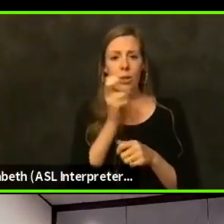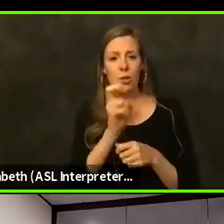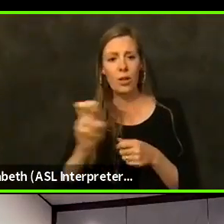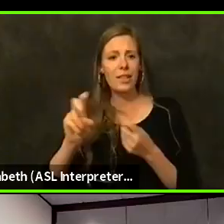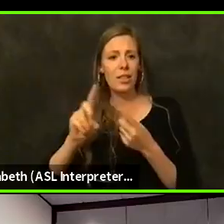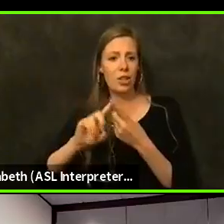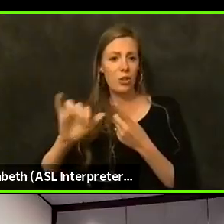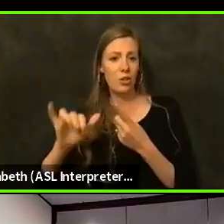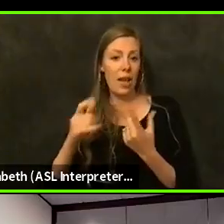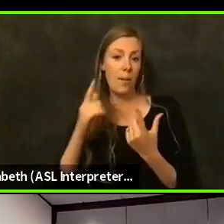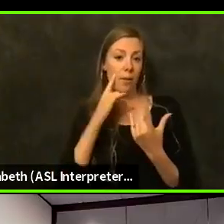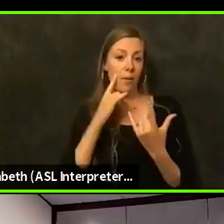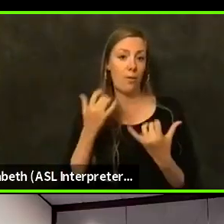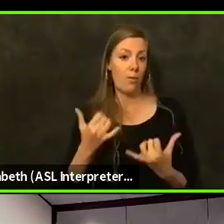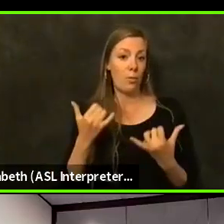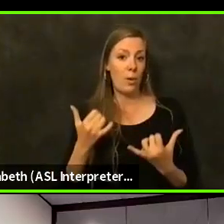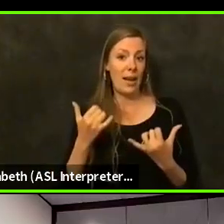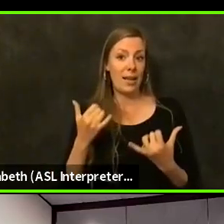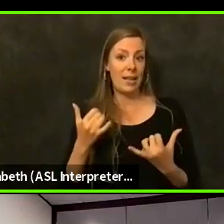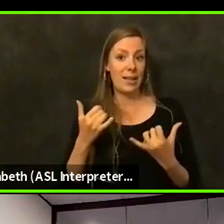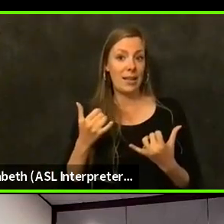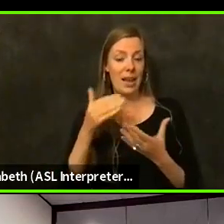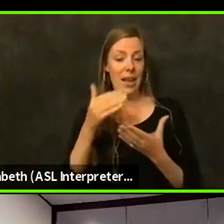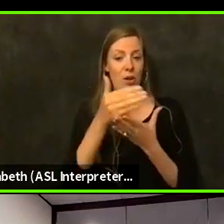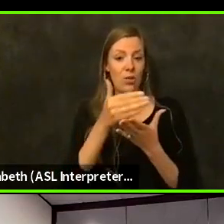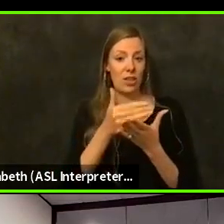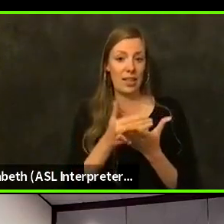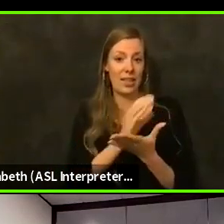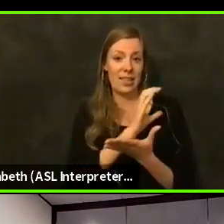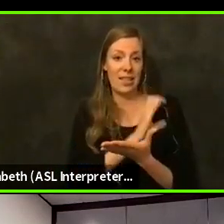But for the time being, the list of clinics that are available are